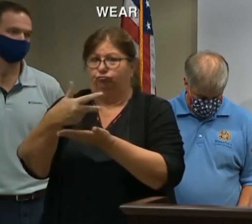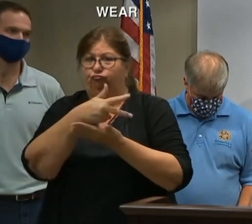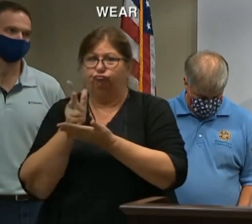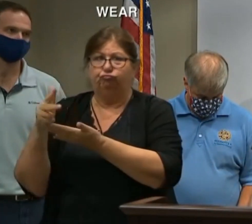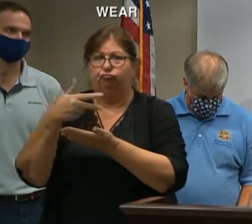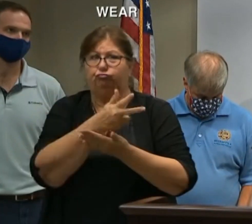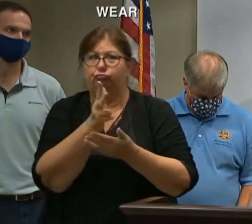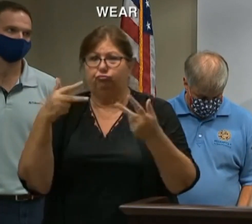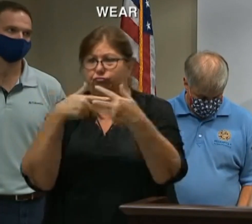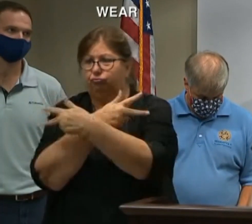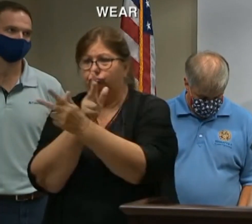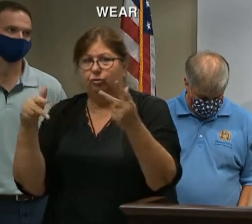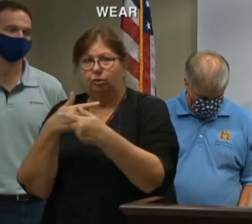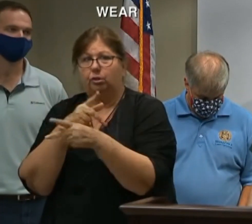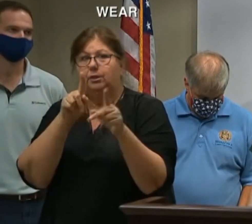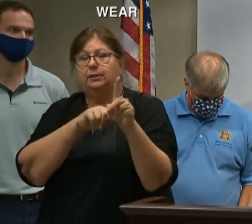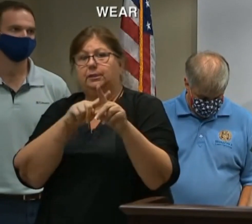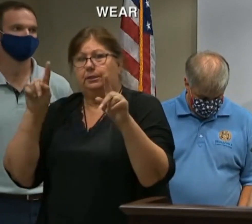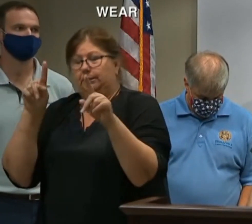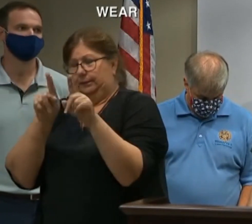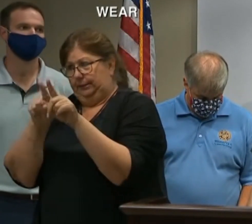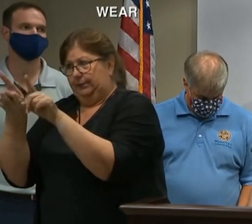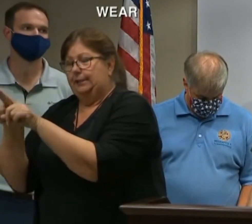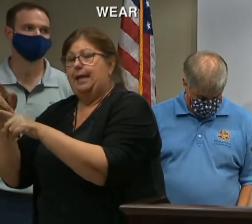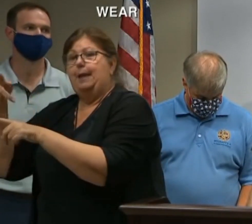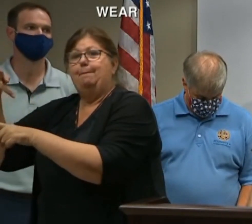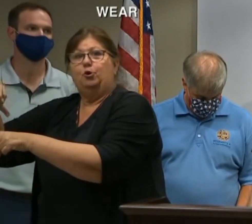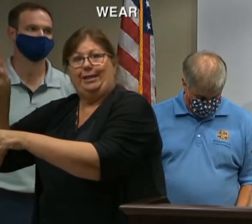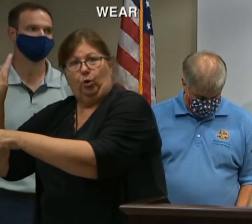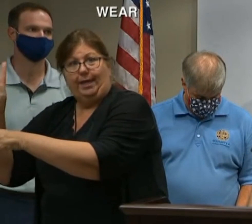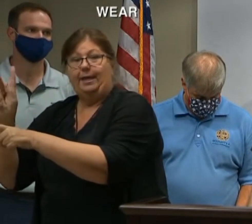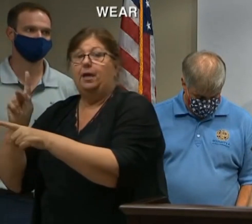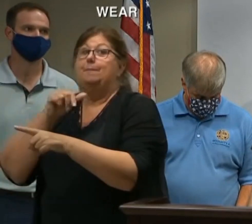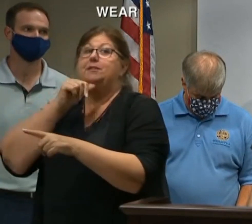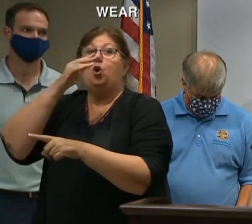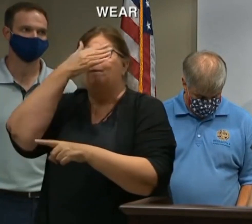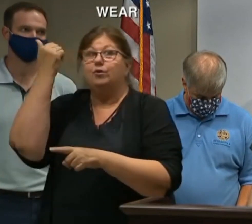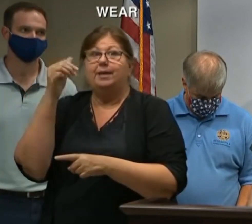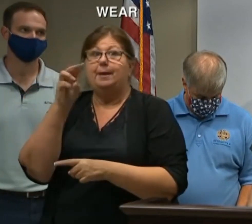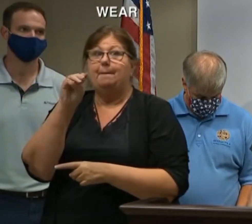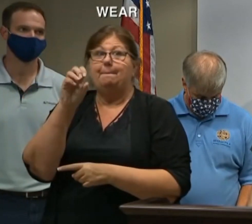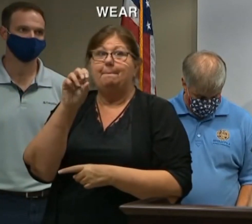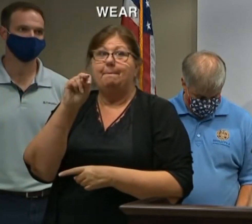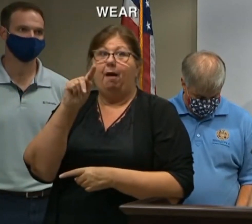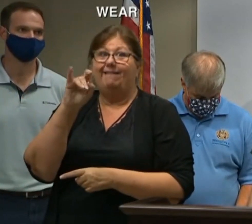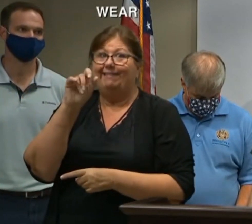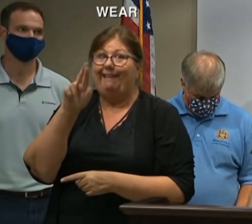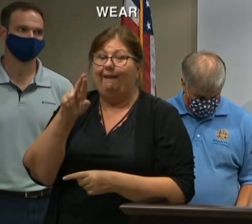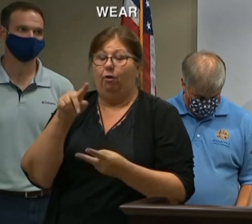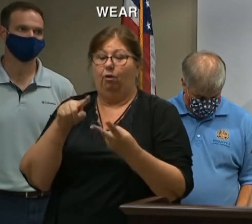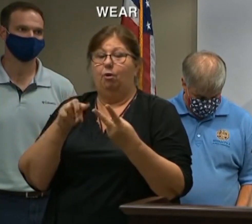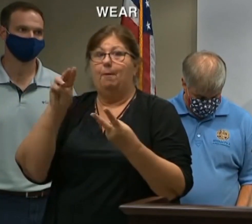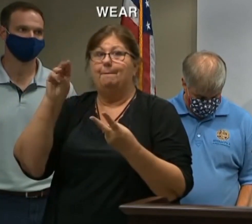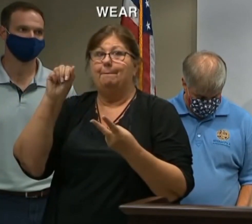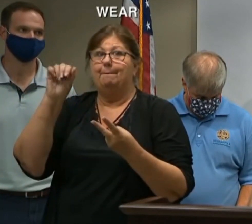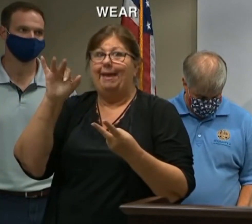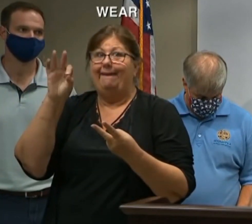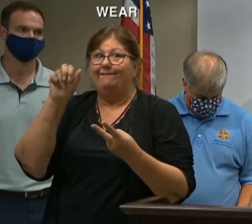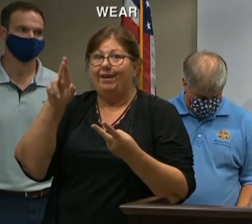out in perdido key uh but you know you can't forget mayfair montclair inslee uh you know and up in the north end of the county you know in the canton lino